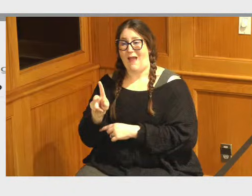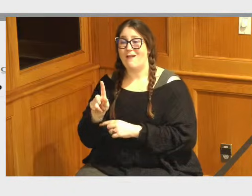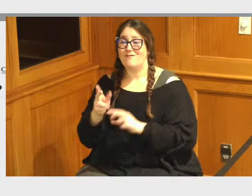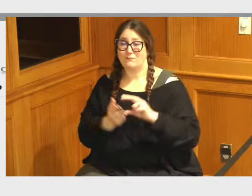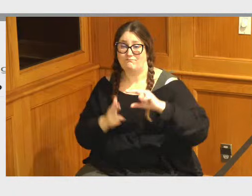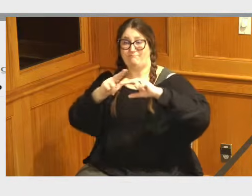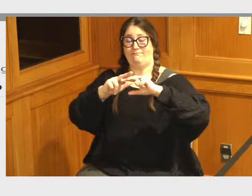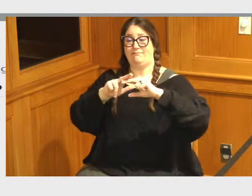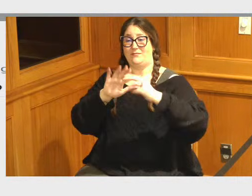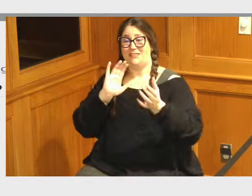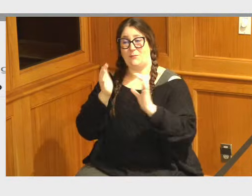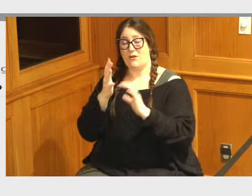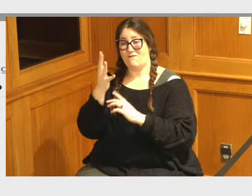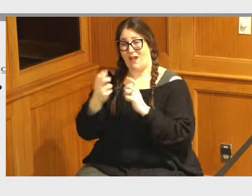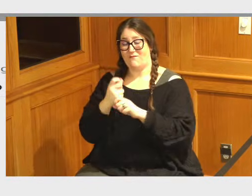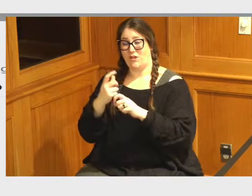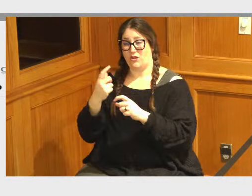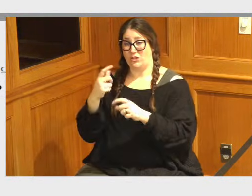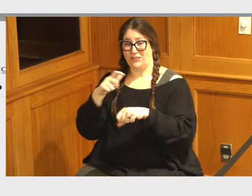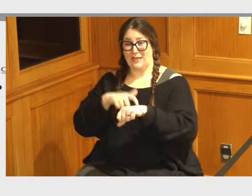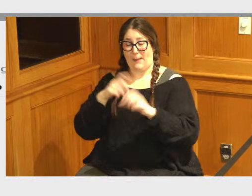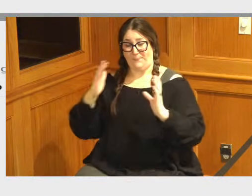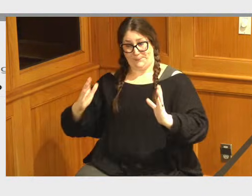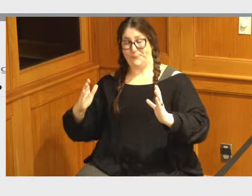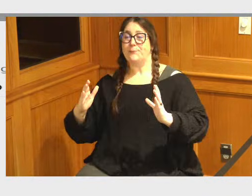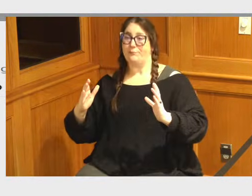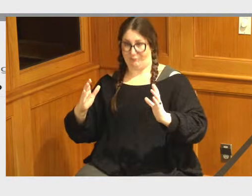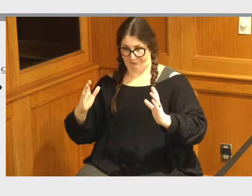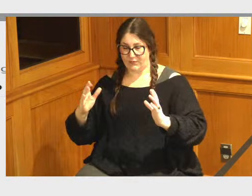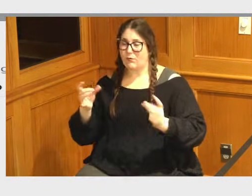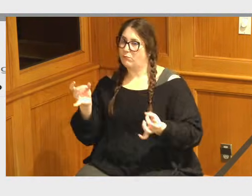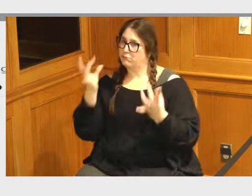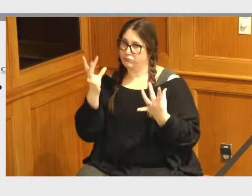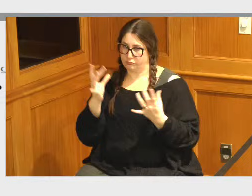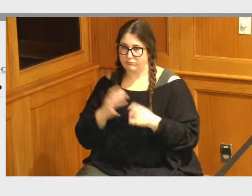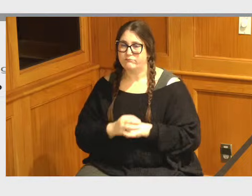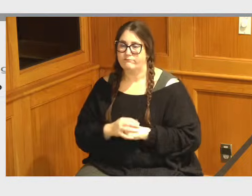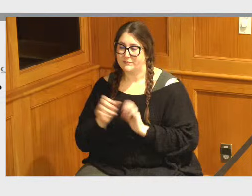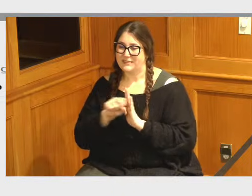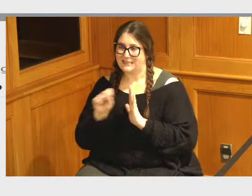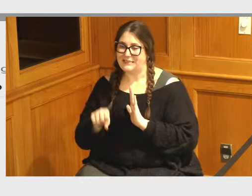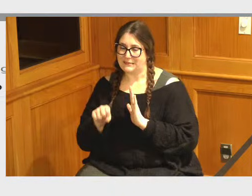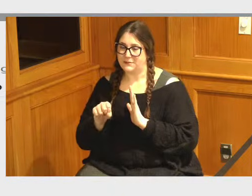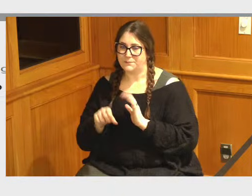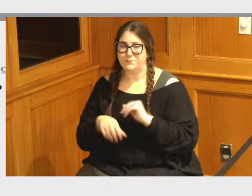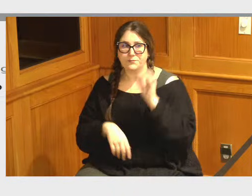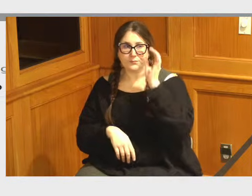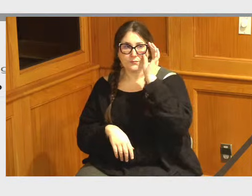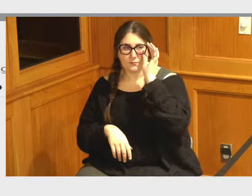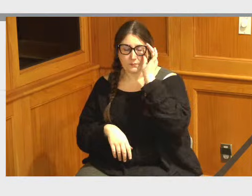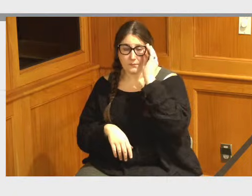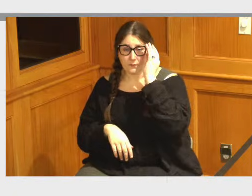5-year average. So, a very very significant season for sure. On the next slide, I'll touch briefly on